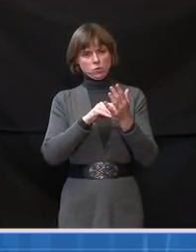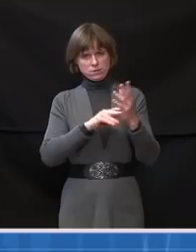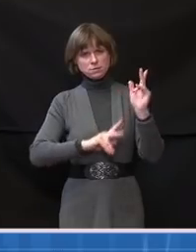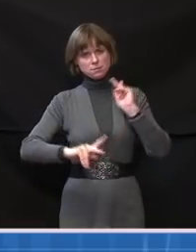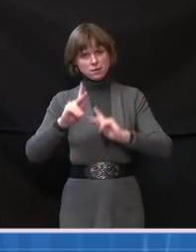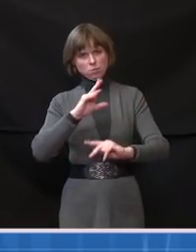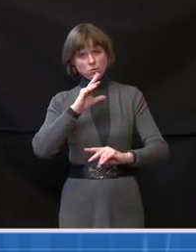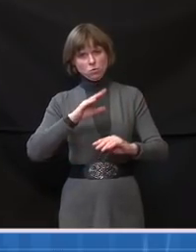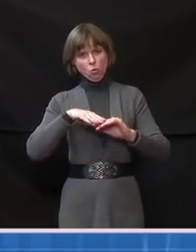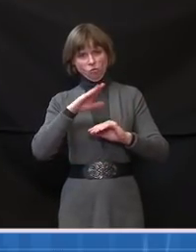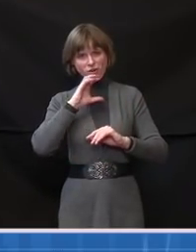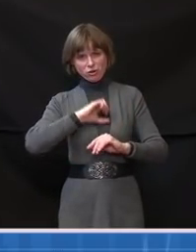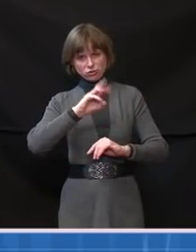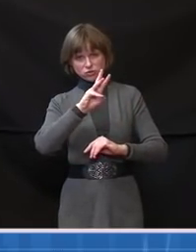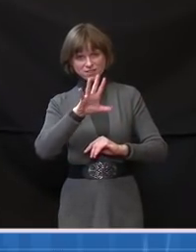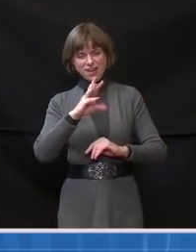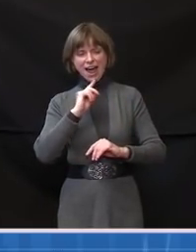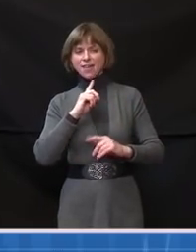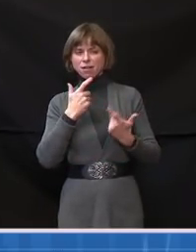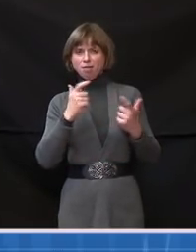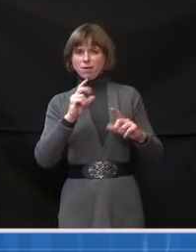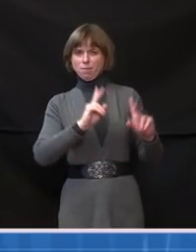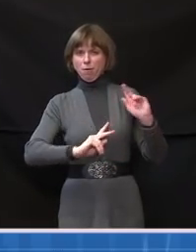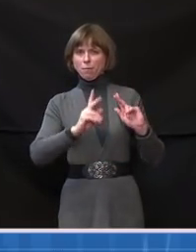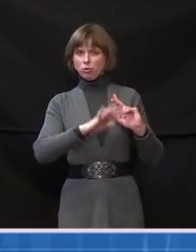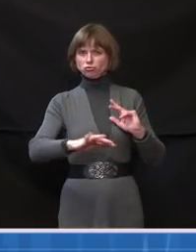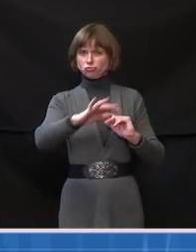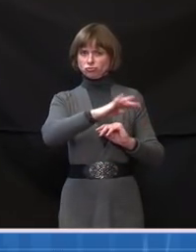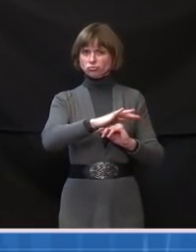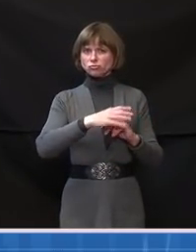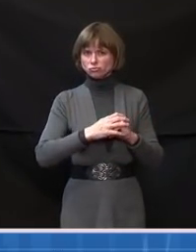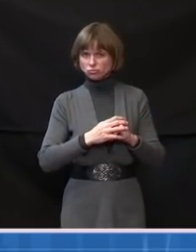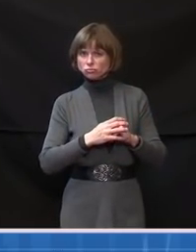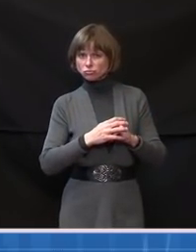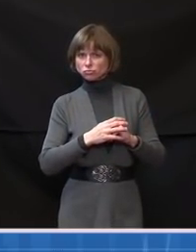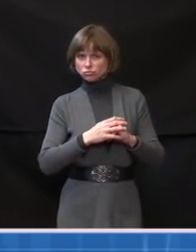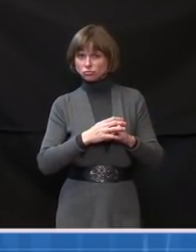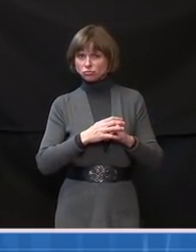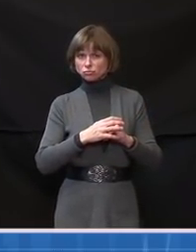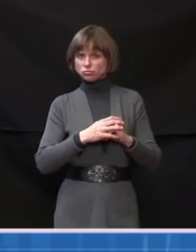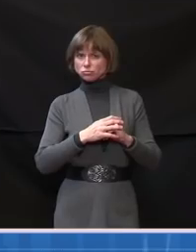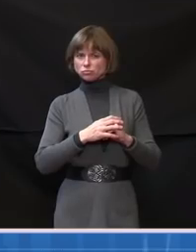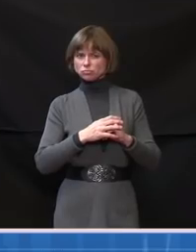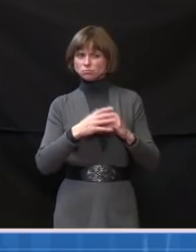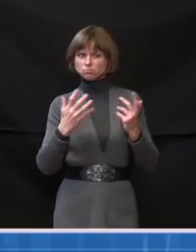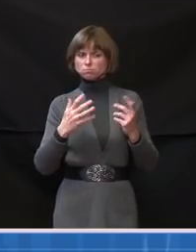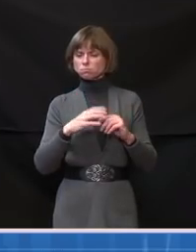and have large population size -- so, really, ones that are able to handle,